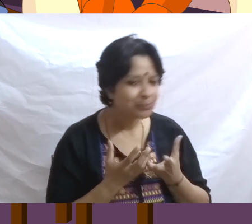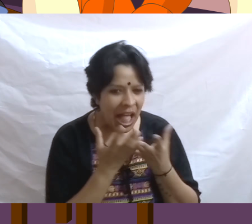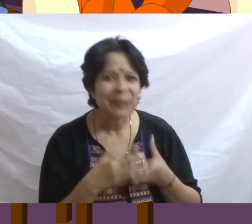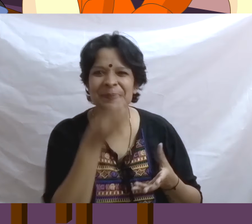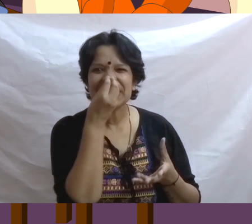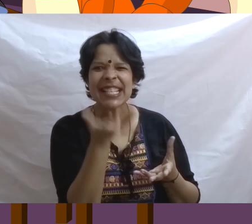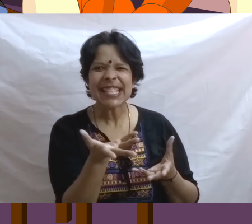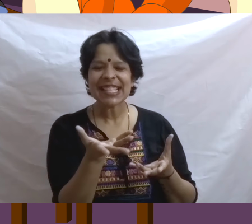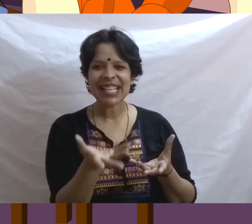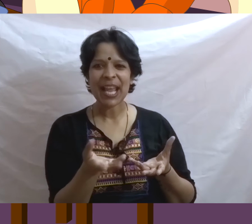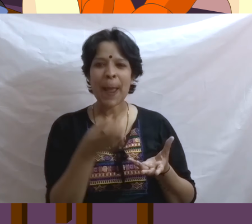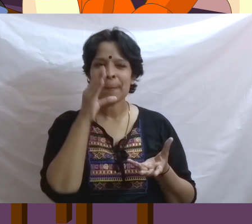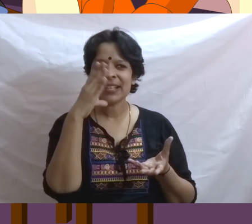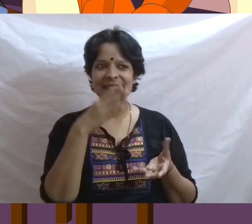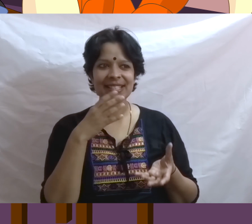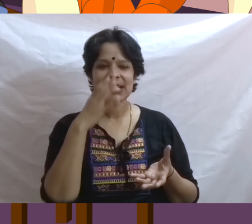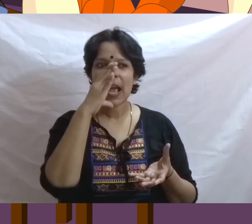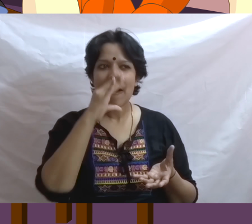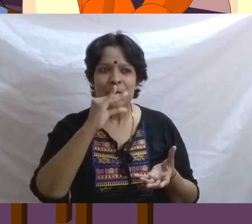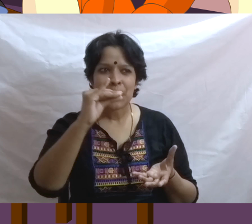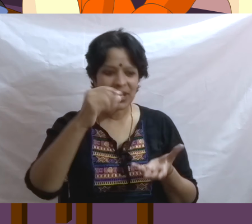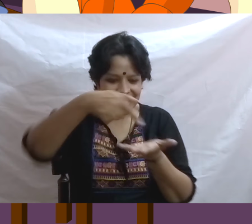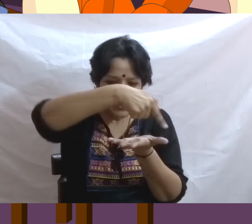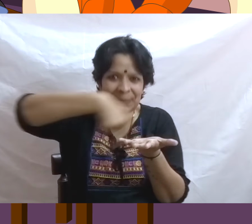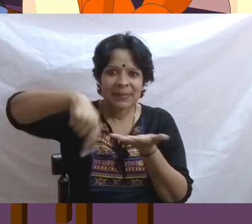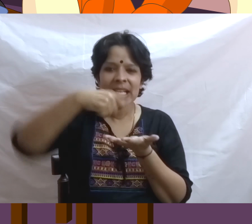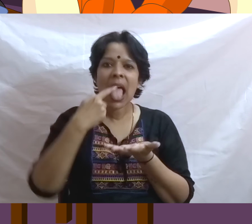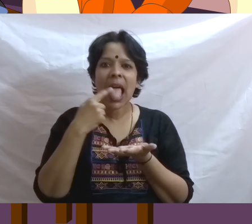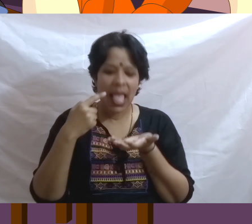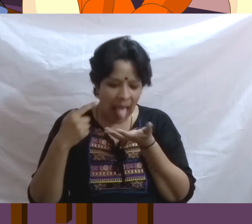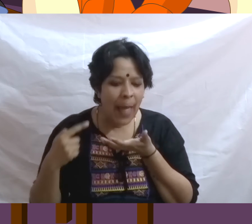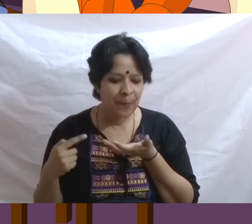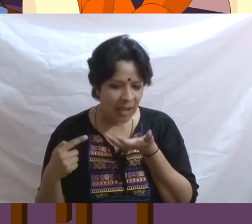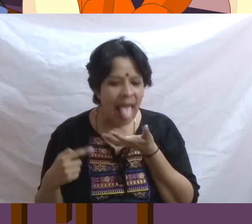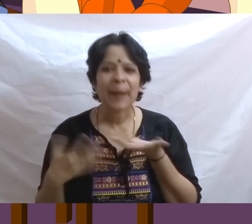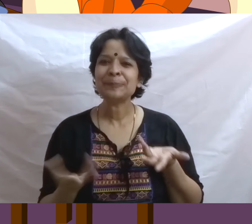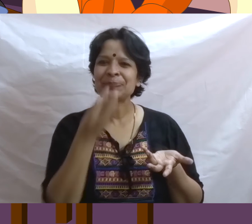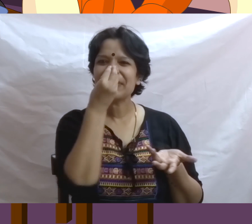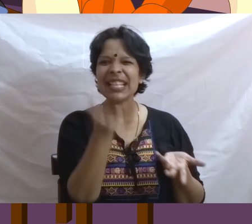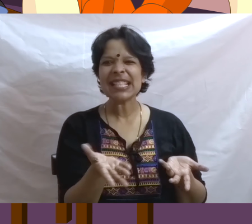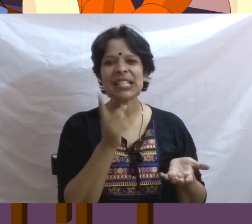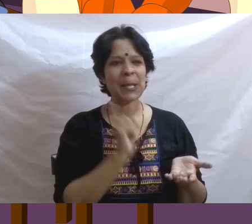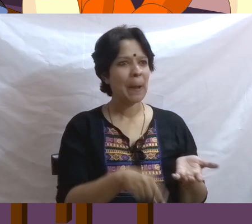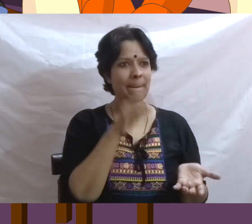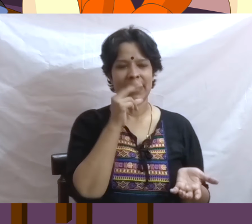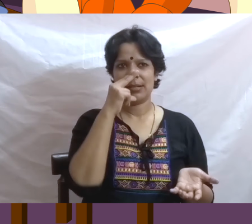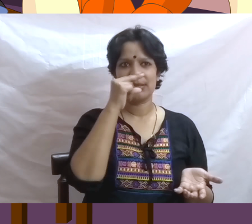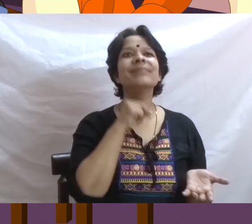The Fox lapped up the soup easily, and to increase the disappointment of the stork, made a great show of enjoyment!